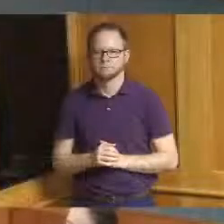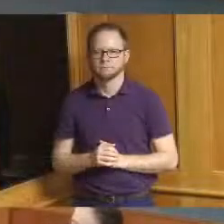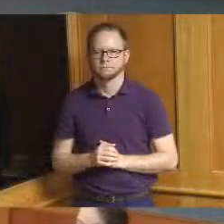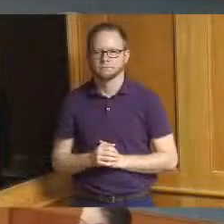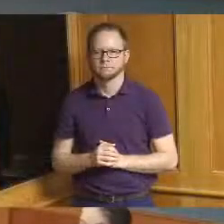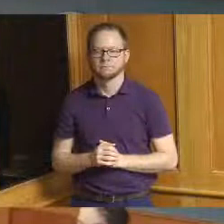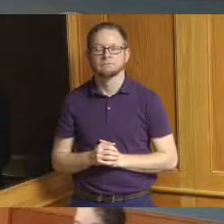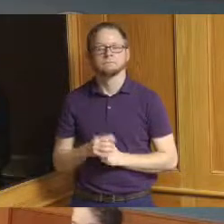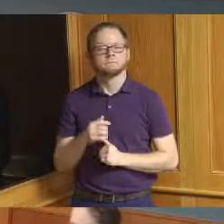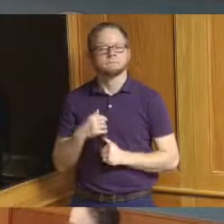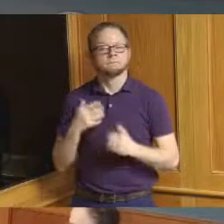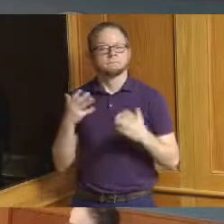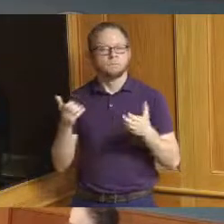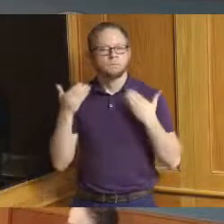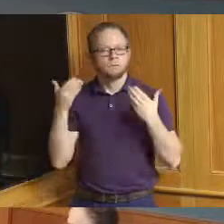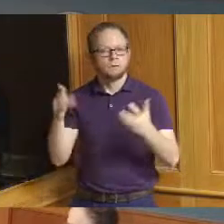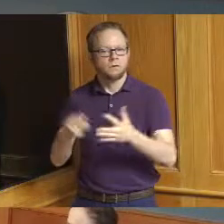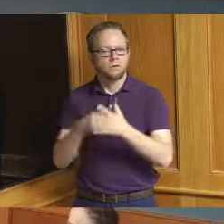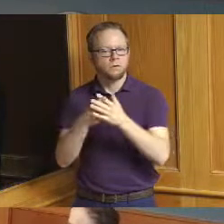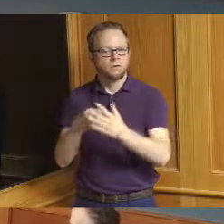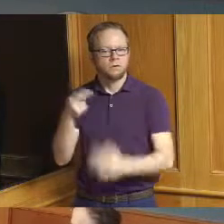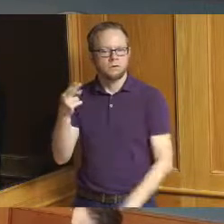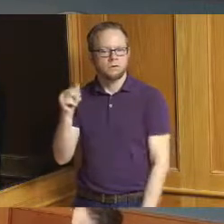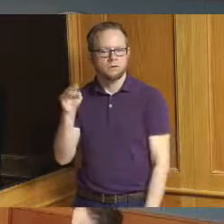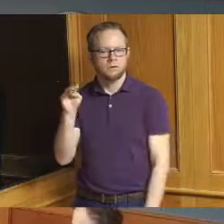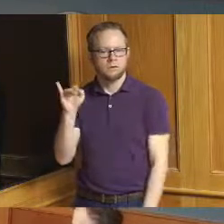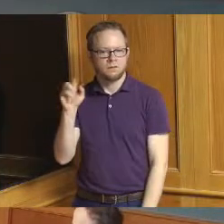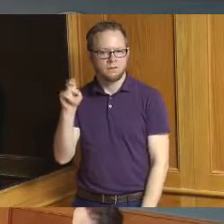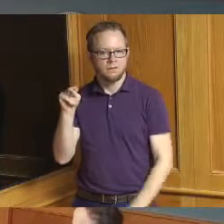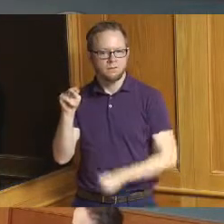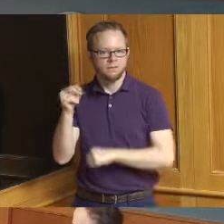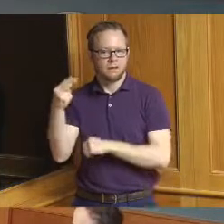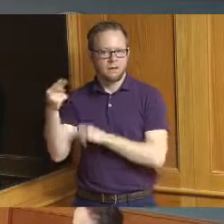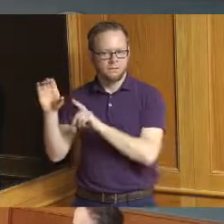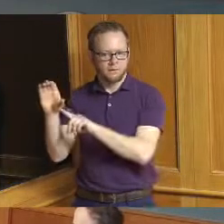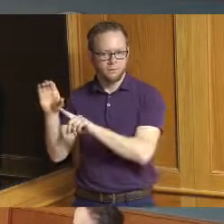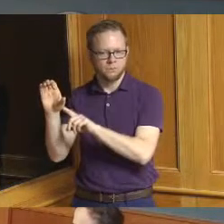I'd like to call to order our Hamilton County Board of County Commissioners legislative